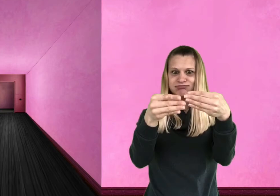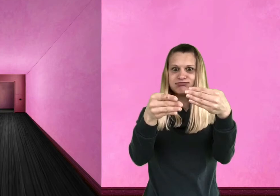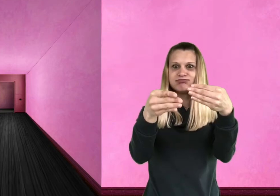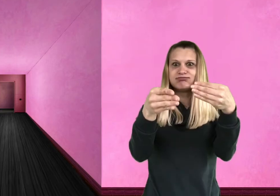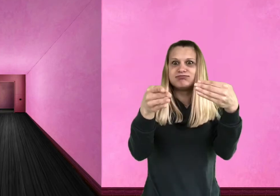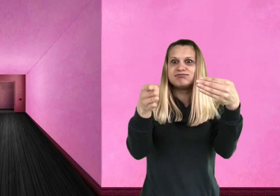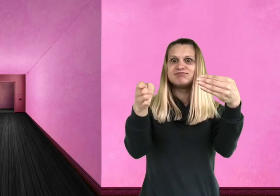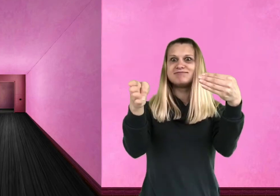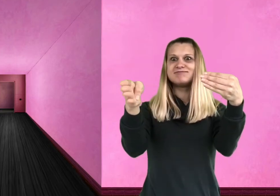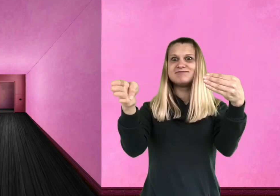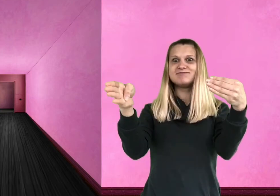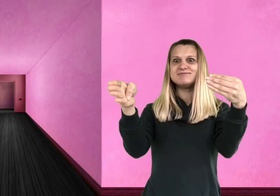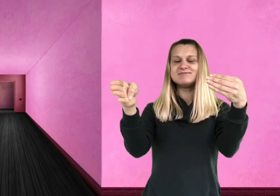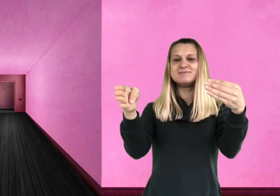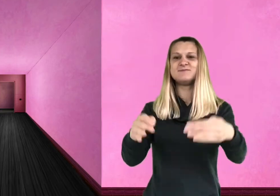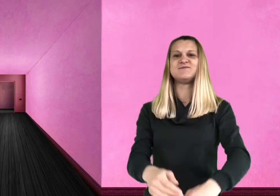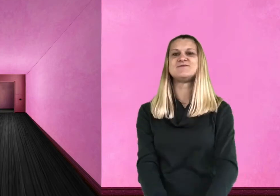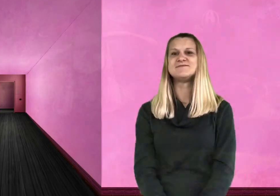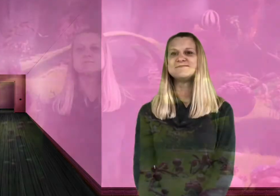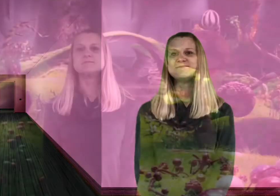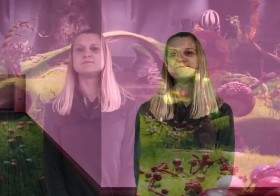Mr. Wonka opened the door.